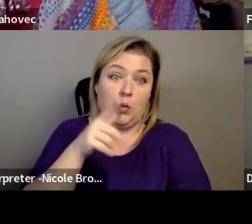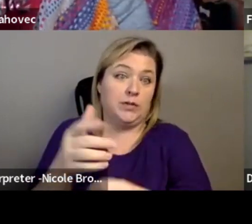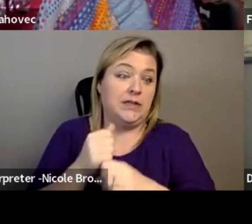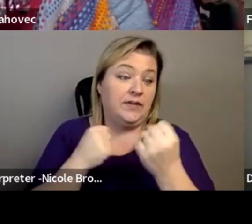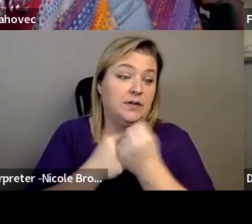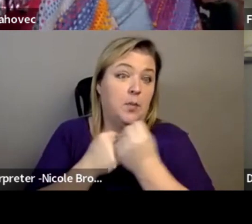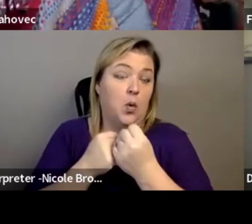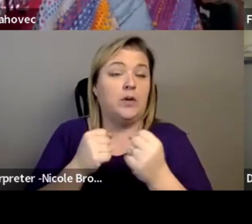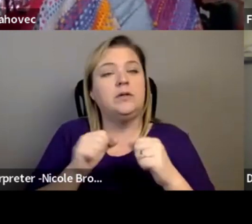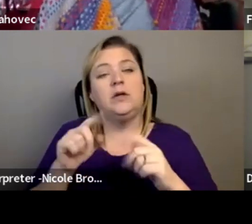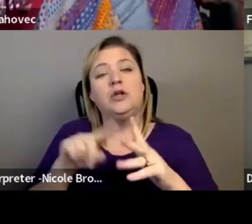So starting with Susan